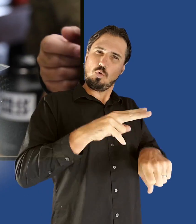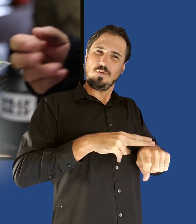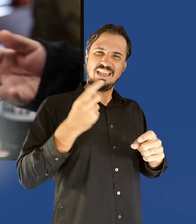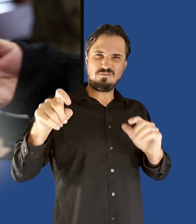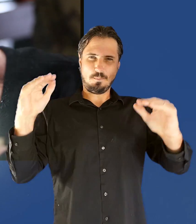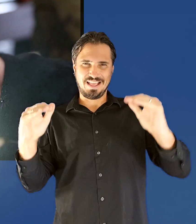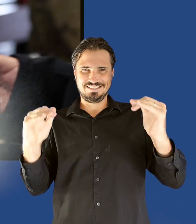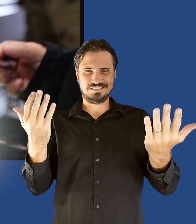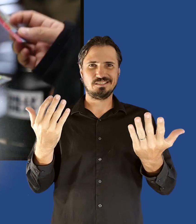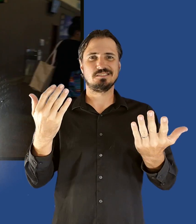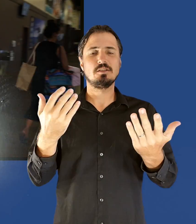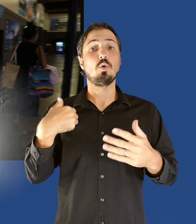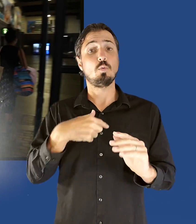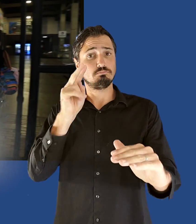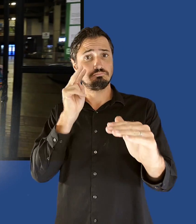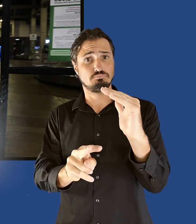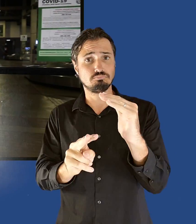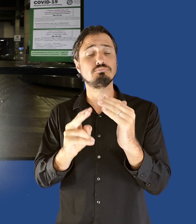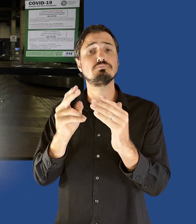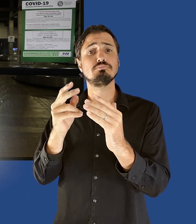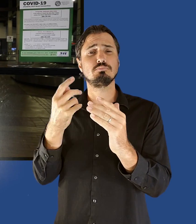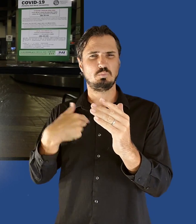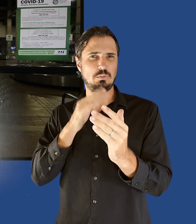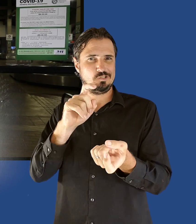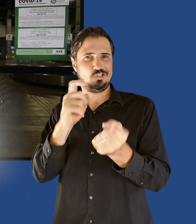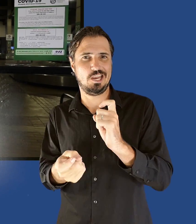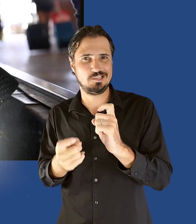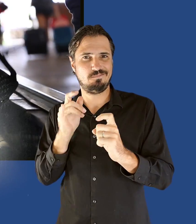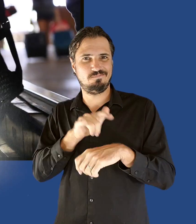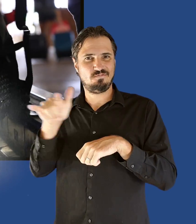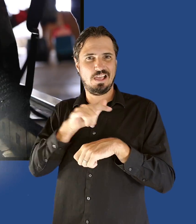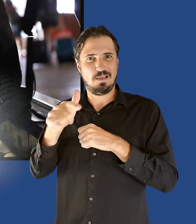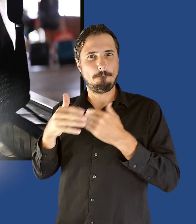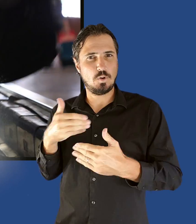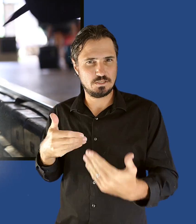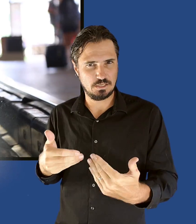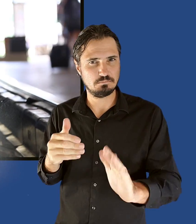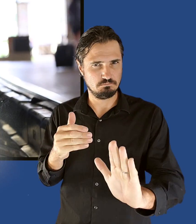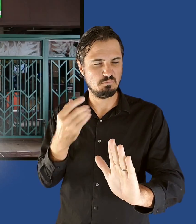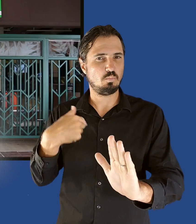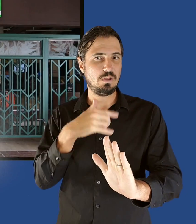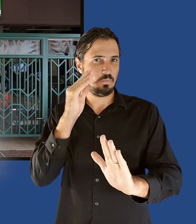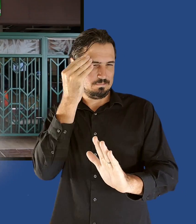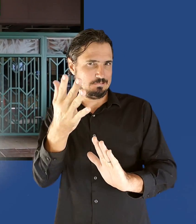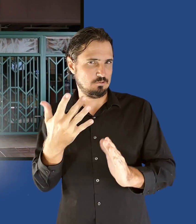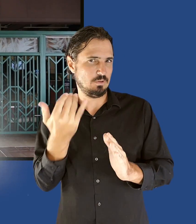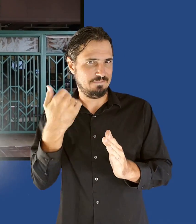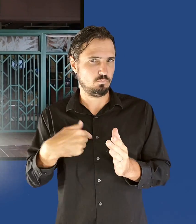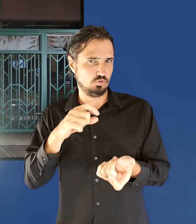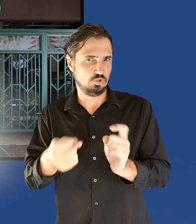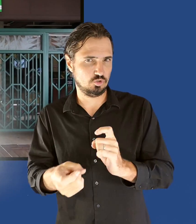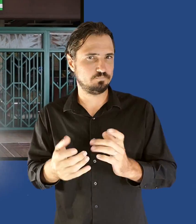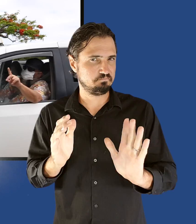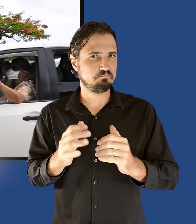We do anticipate continued adjustments to this traveler screening process, so please stay tuned! We will update you as new information is announced.